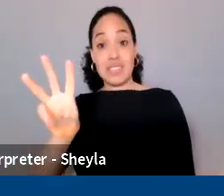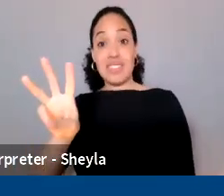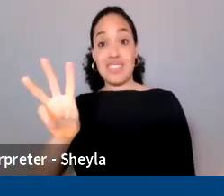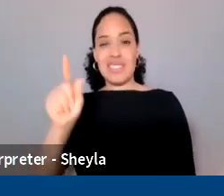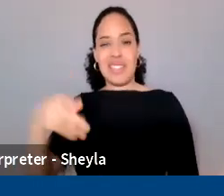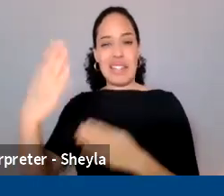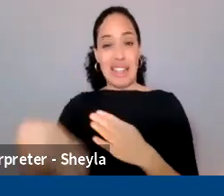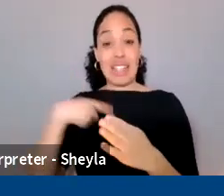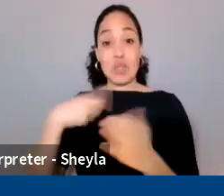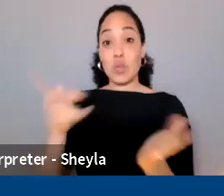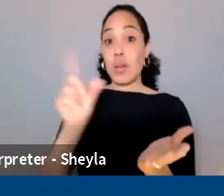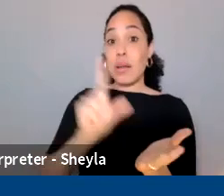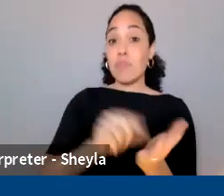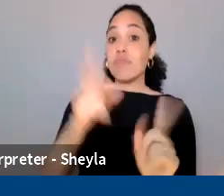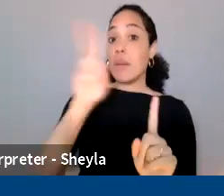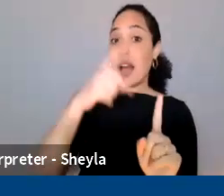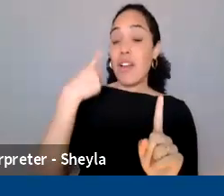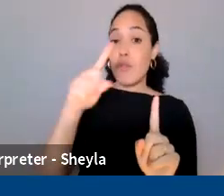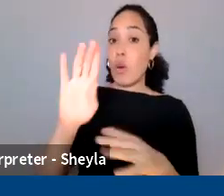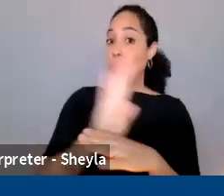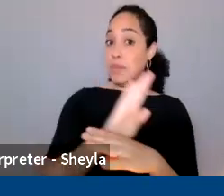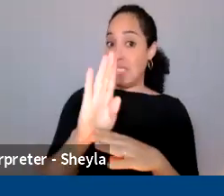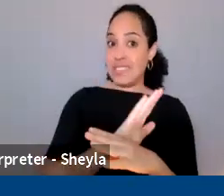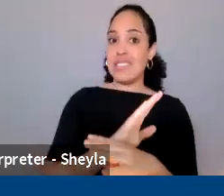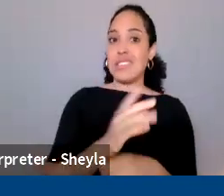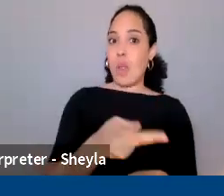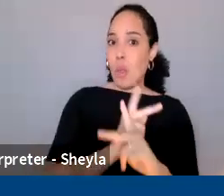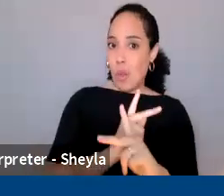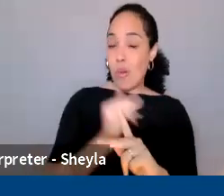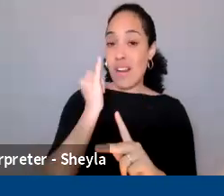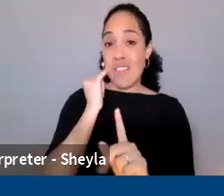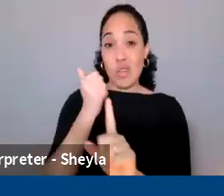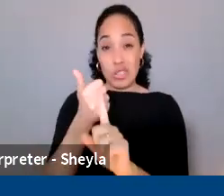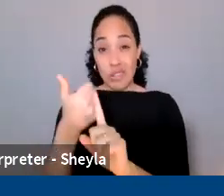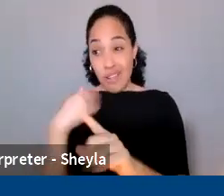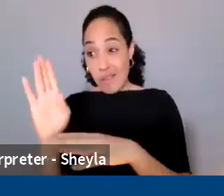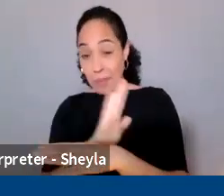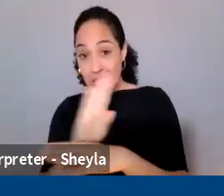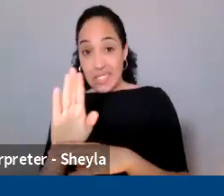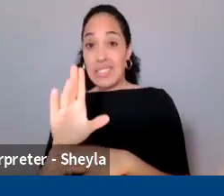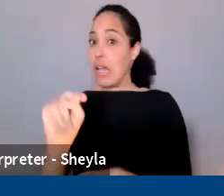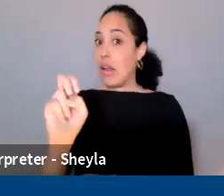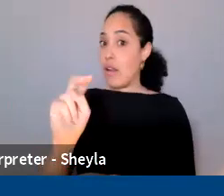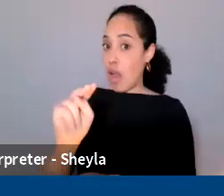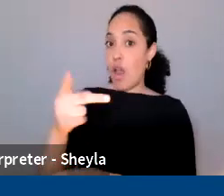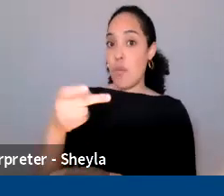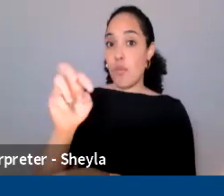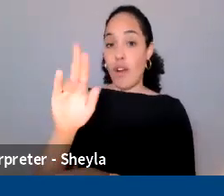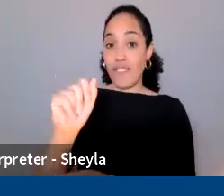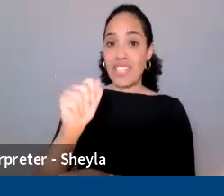if you are a primary homeowner renter non-profit or business within Grand Larimer Boulder Gilpin